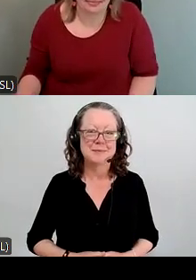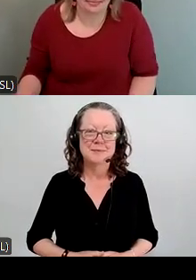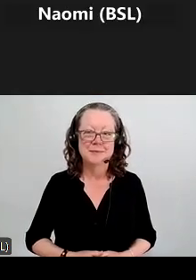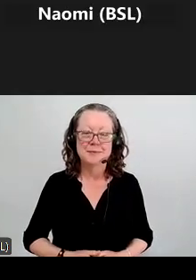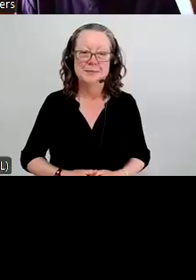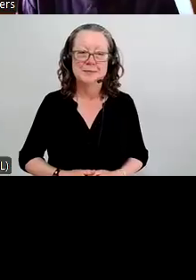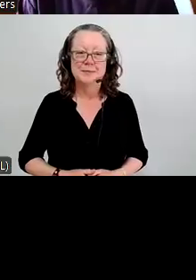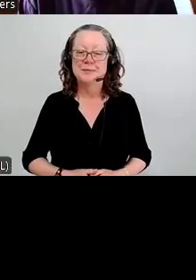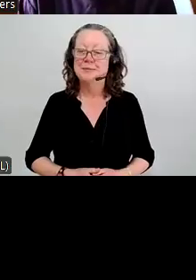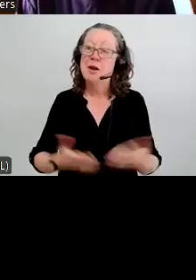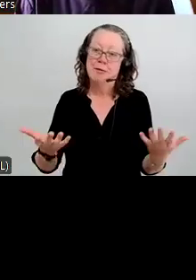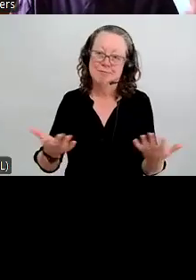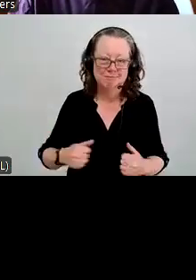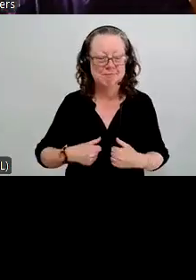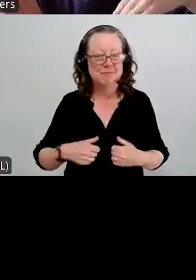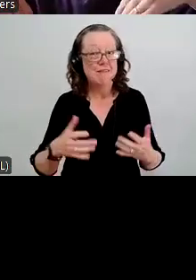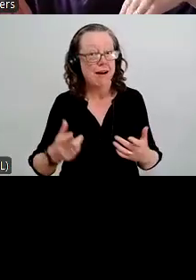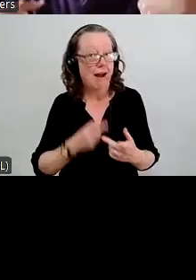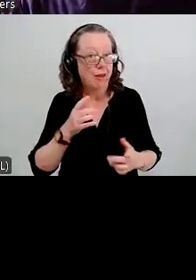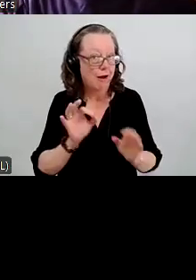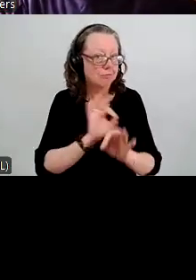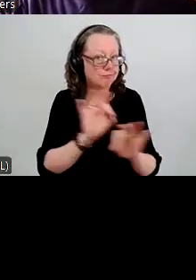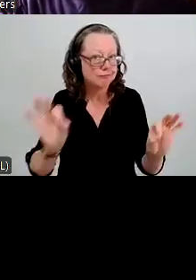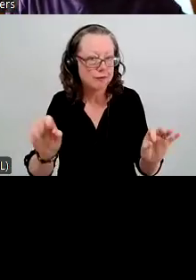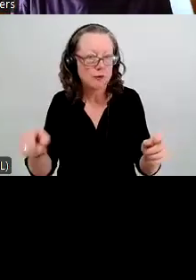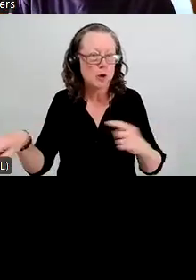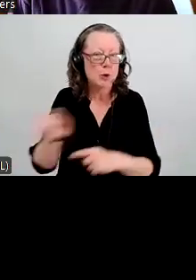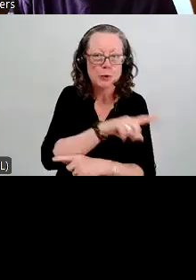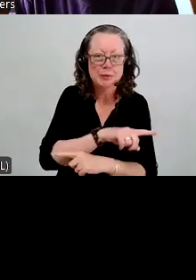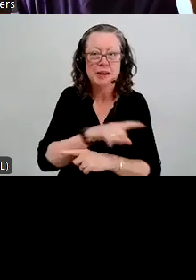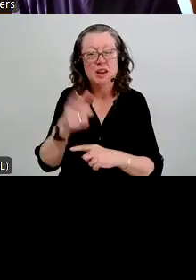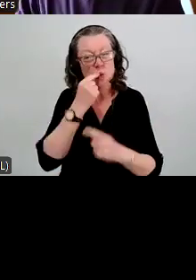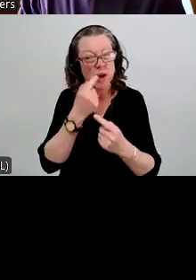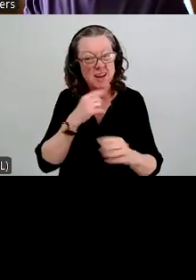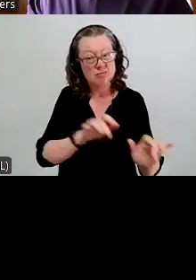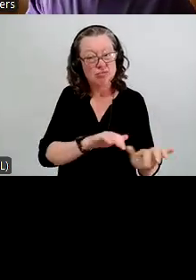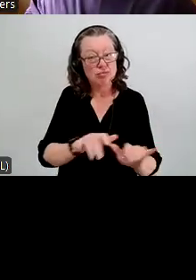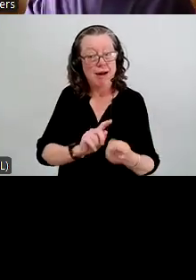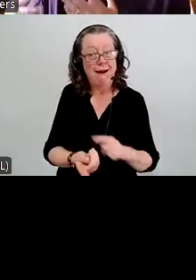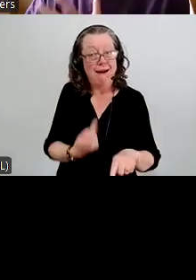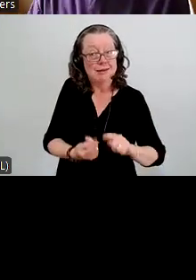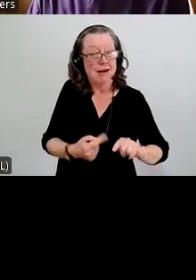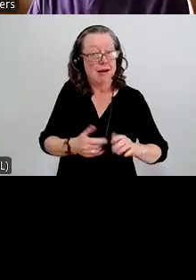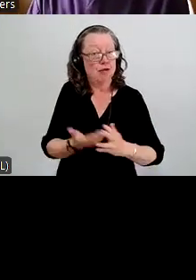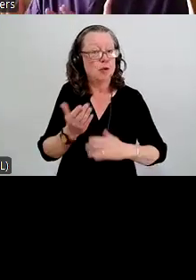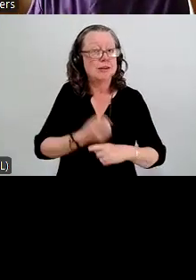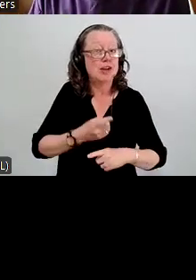I've got another question for you. I'd like to put some answers in the chat. This picture is about The Princess and the Pea.